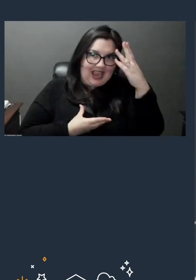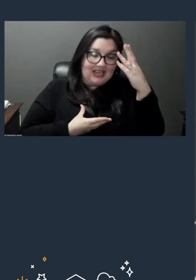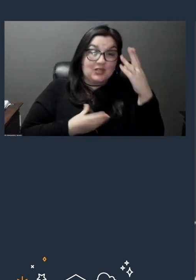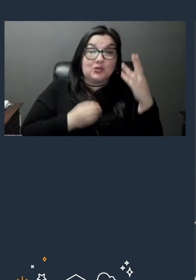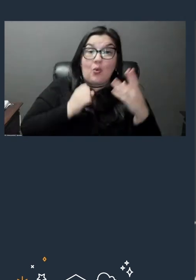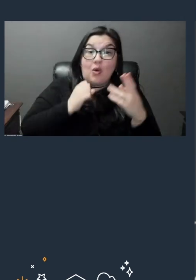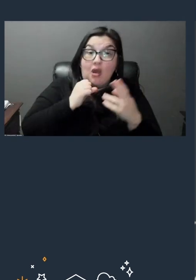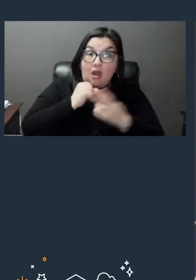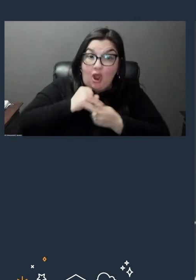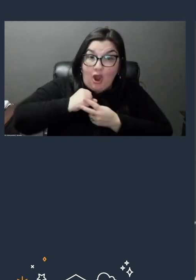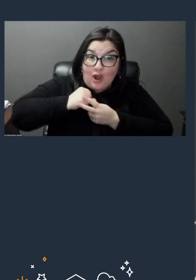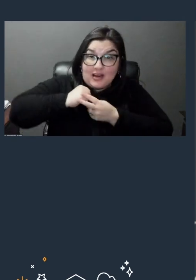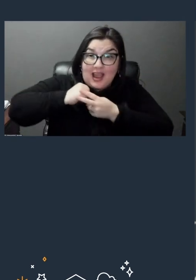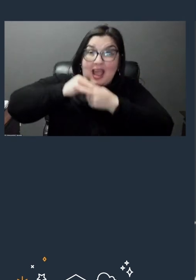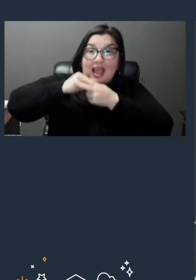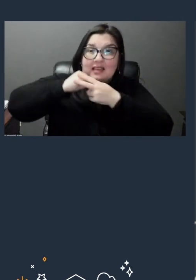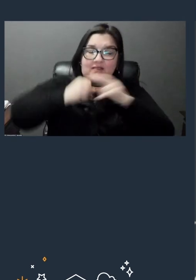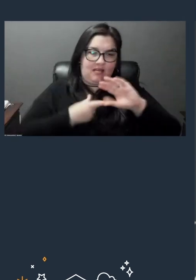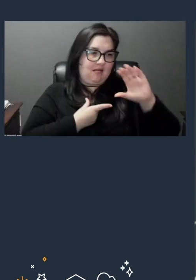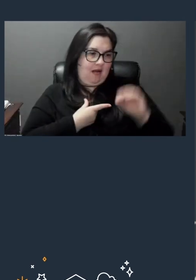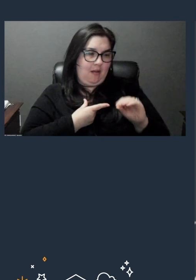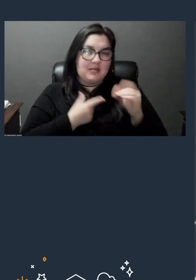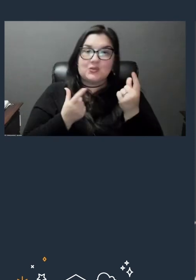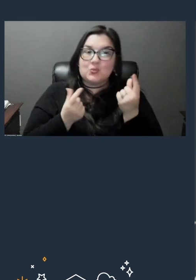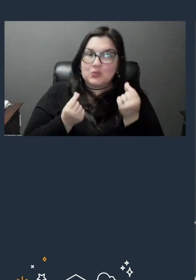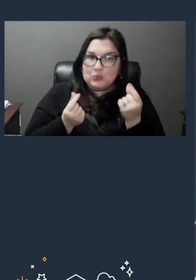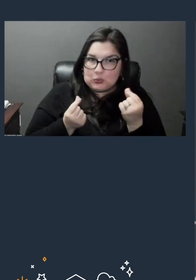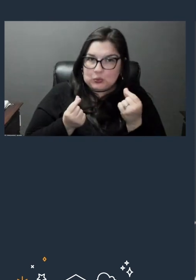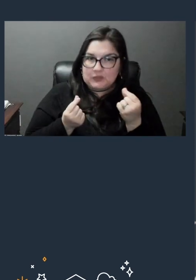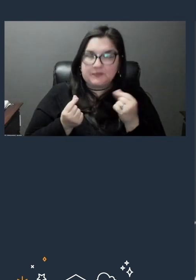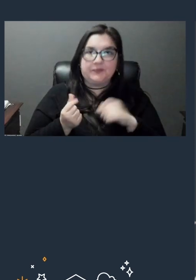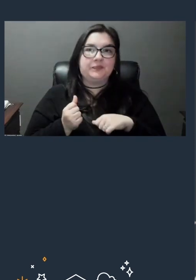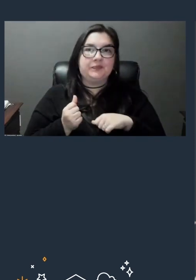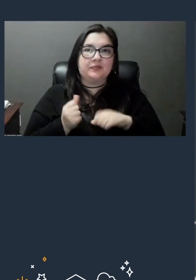what companies can do is use that money that they're saving